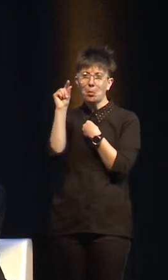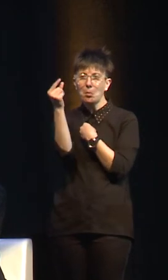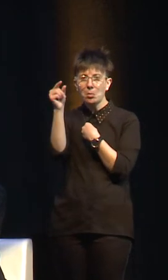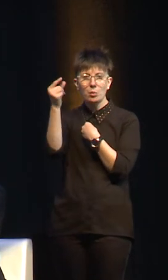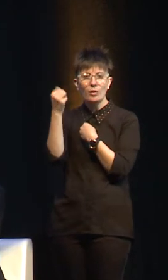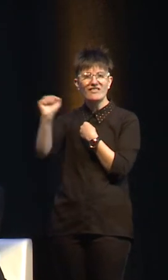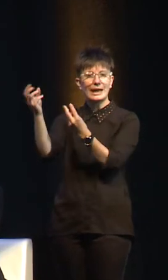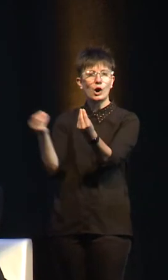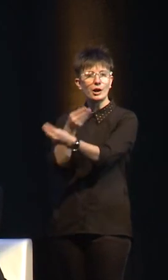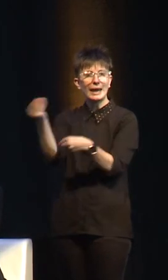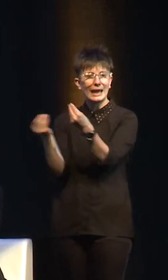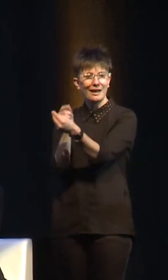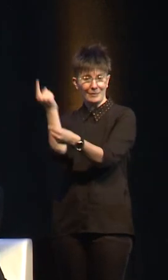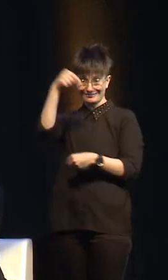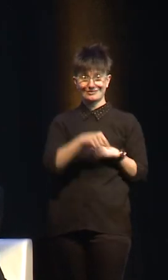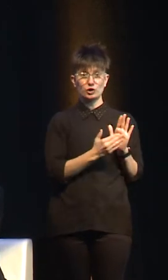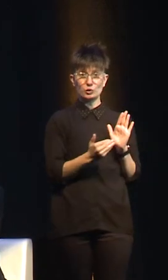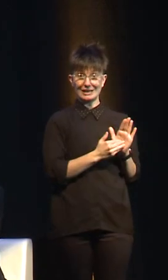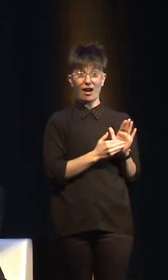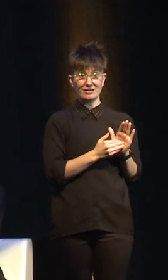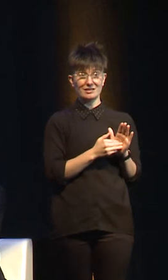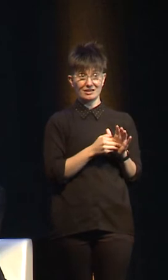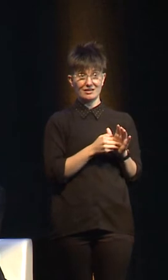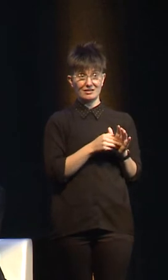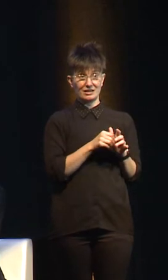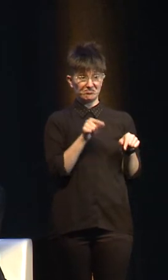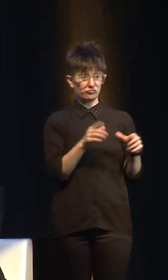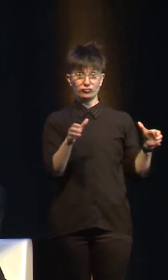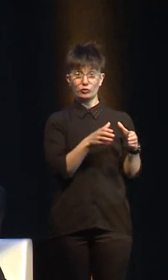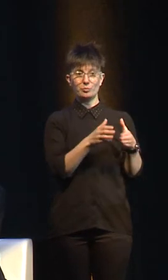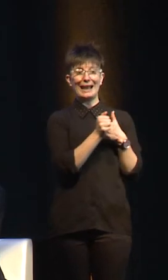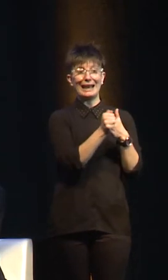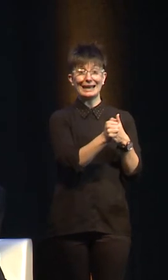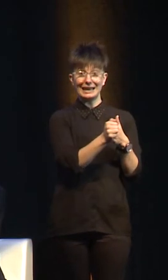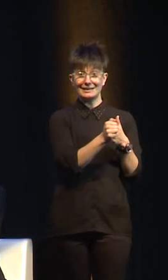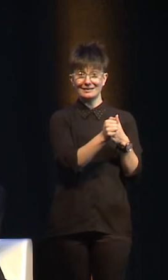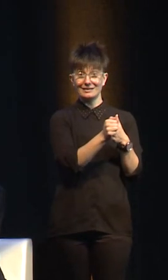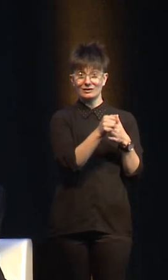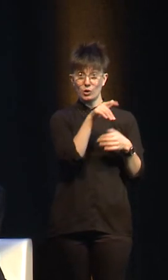we've got this group here, led by the largest fossil fuel retailer who are saying actually